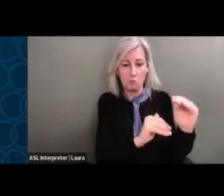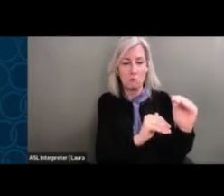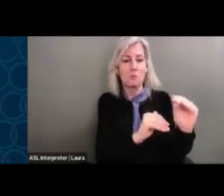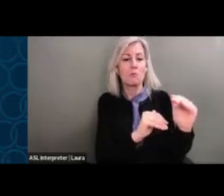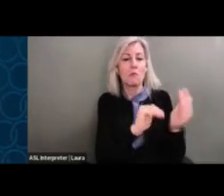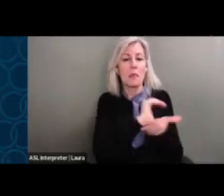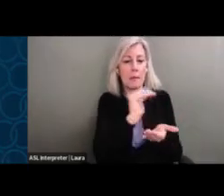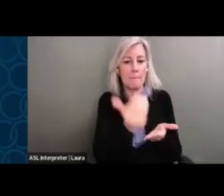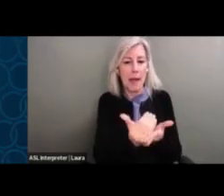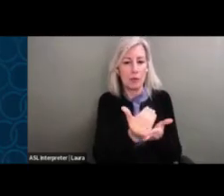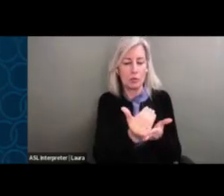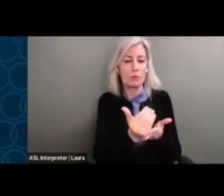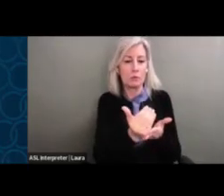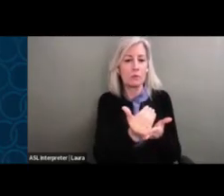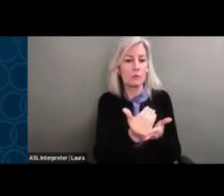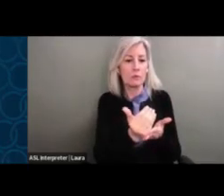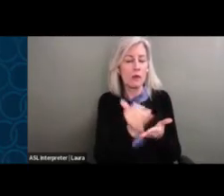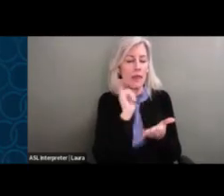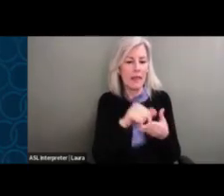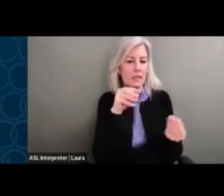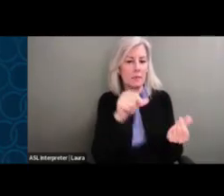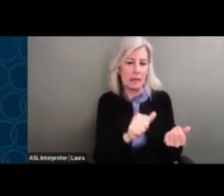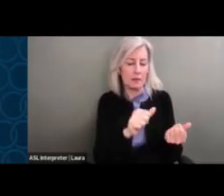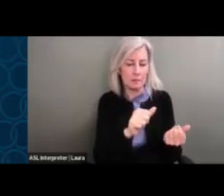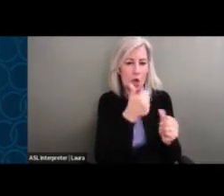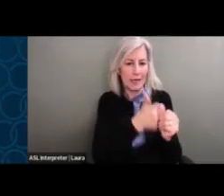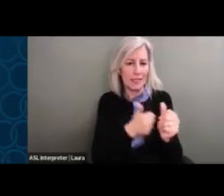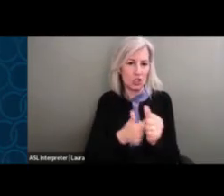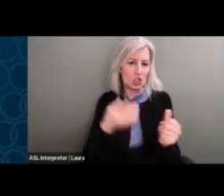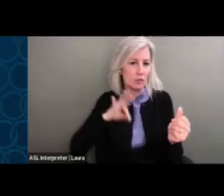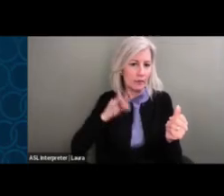that they might serve and we might see the number of people they serve go down